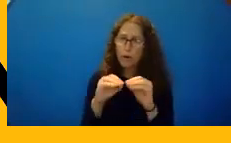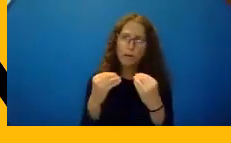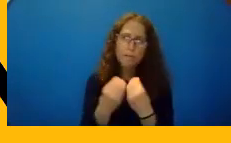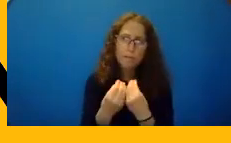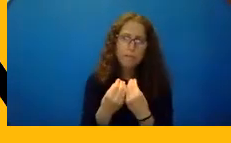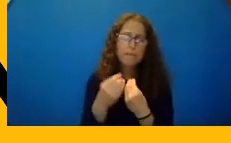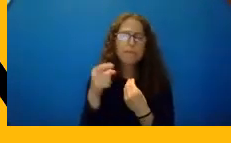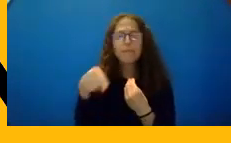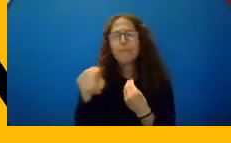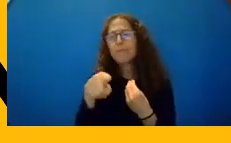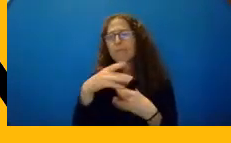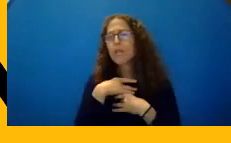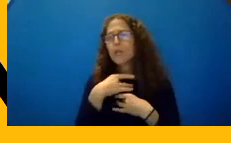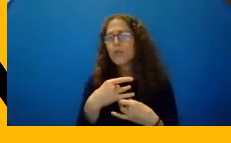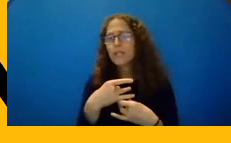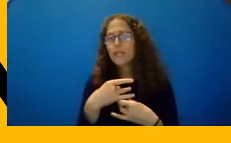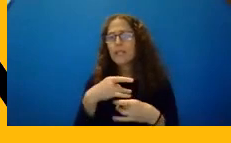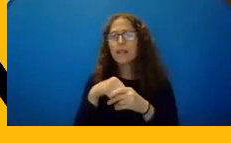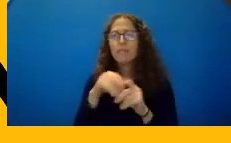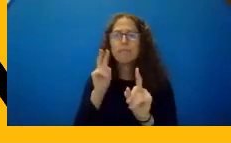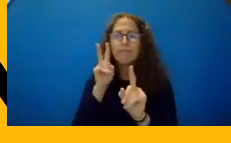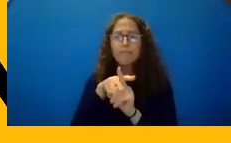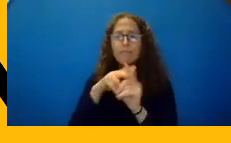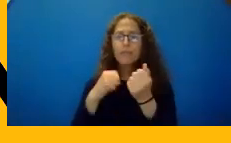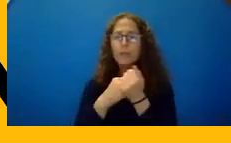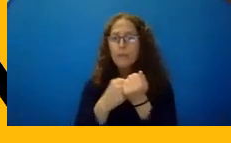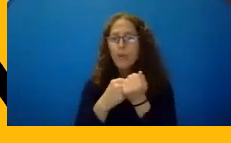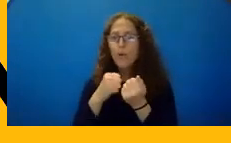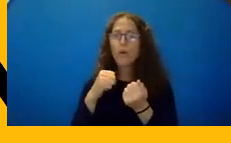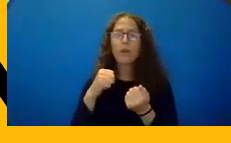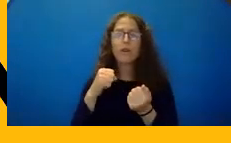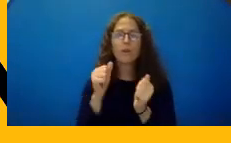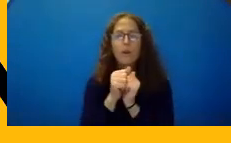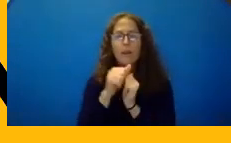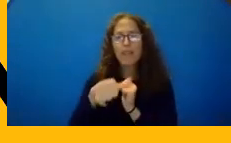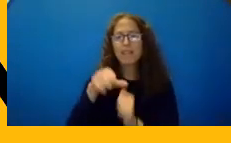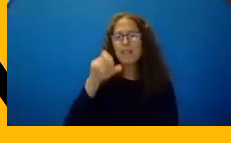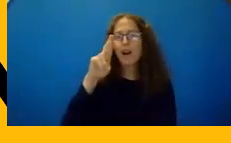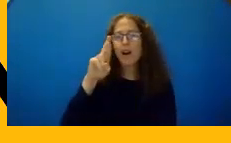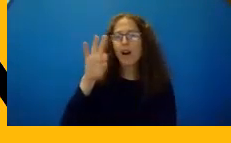OUR VETERAN, SENIORS AND HUMAN SERVICE WEBSITE. NEXT SLIDE. IF YOU ARE A SMALL ORGANIZATION AND YOU ARE